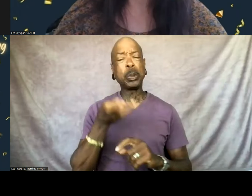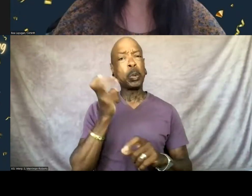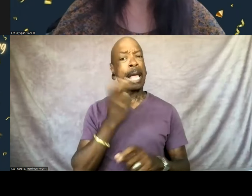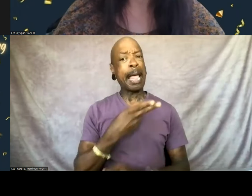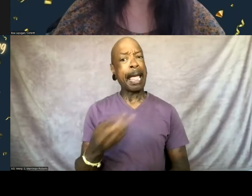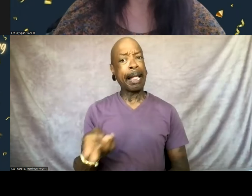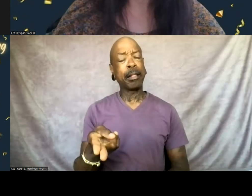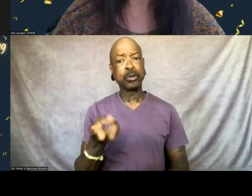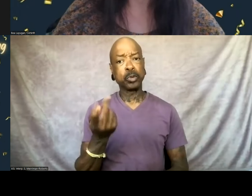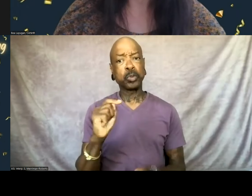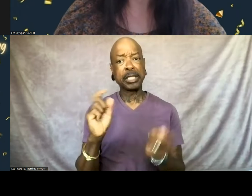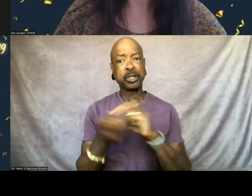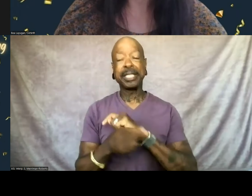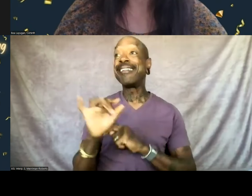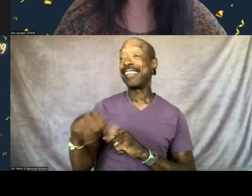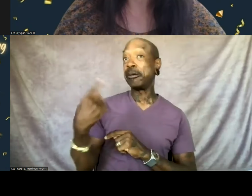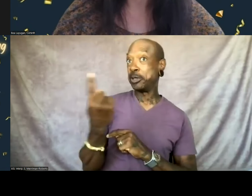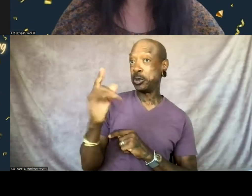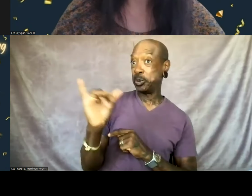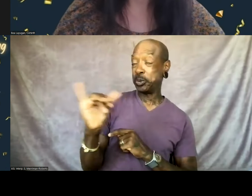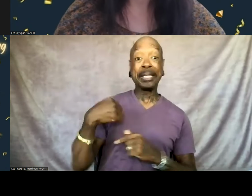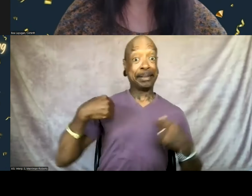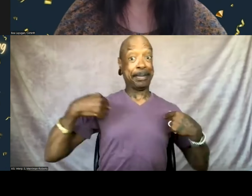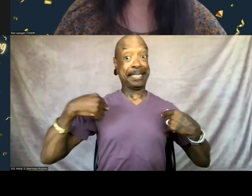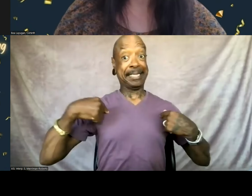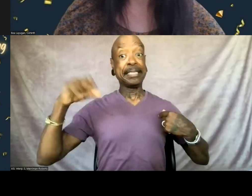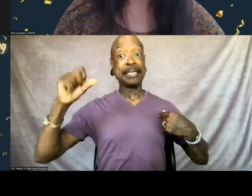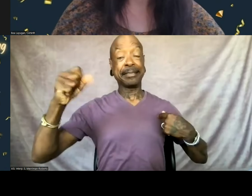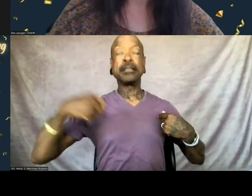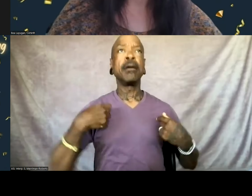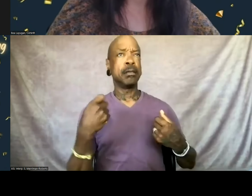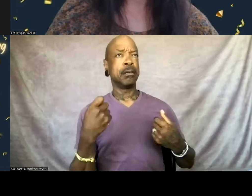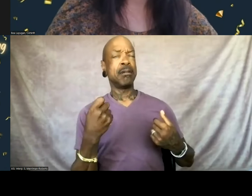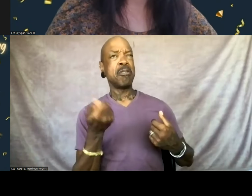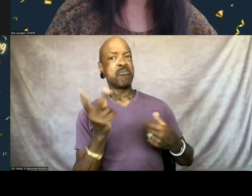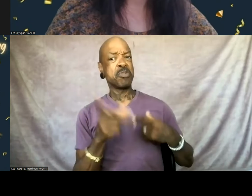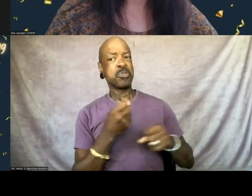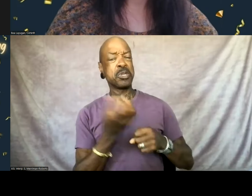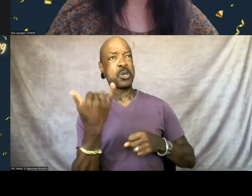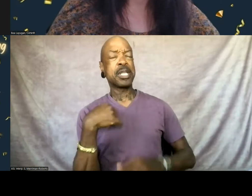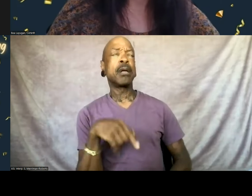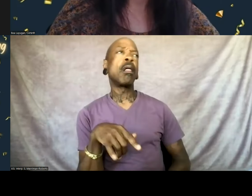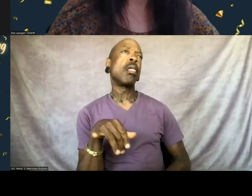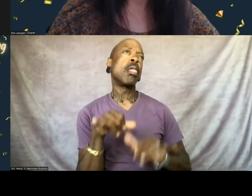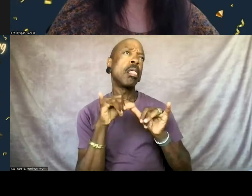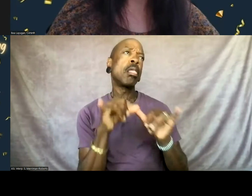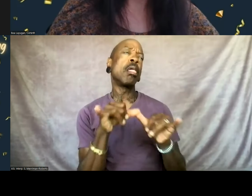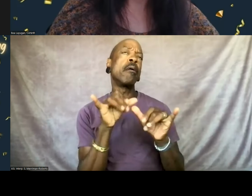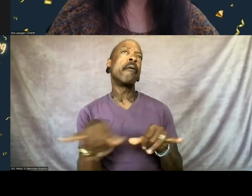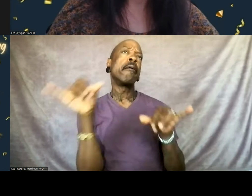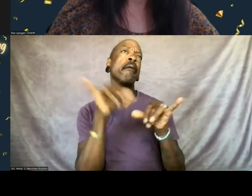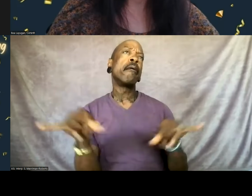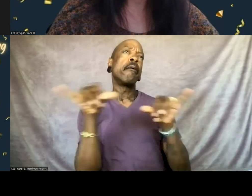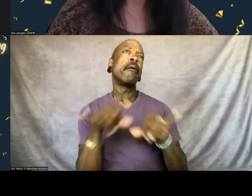of you felt like we were never going to get the asset limit changed. It was such a huge hill to climb. » That one too. Yep. » JESSICA LEHMAN: That was me.